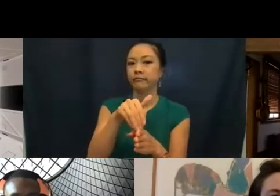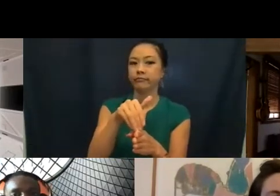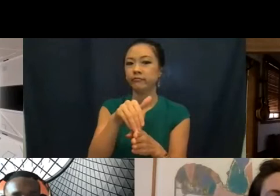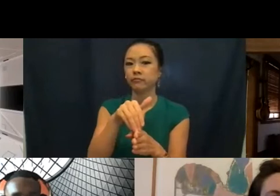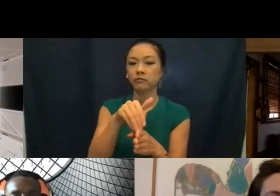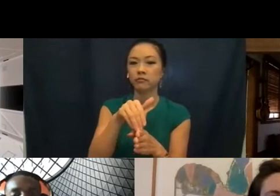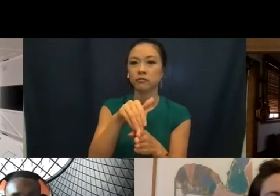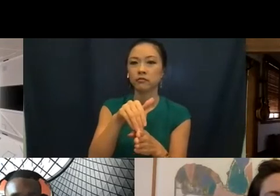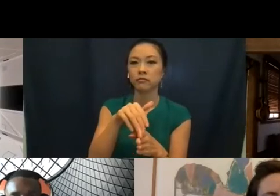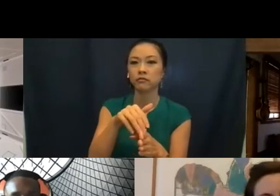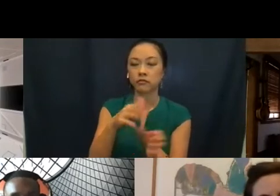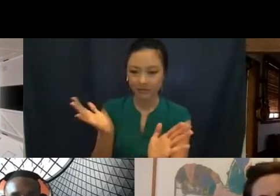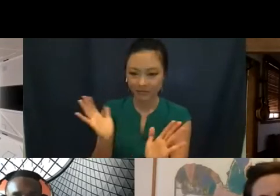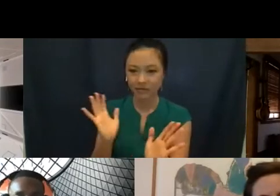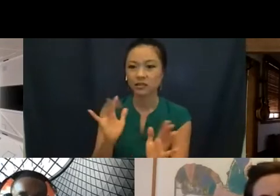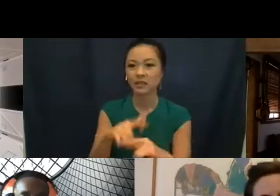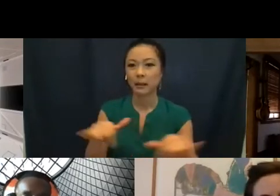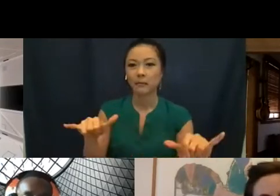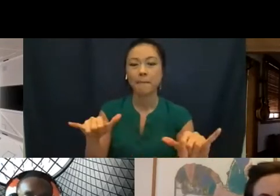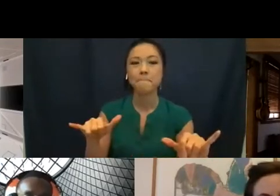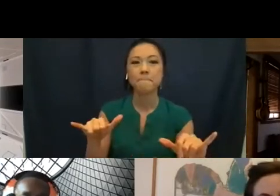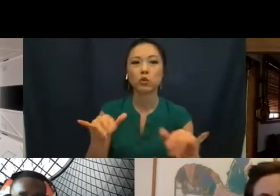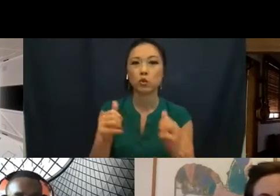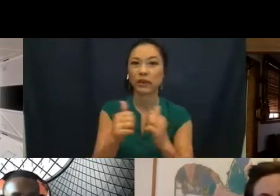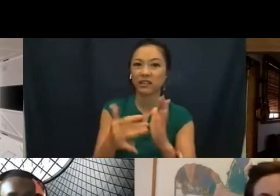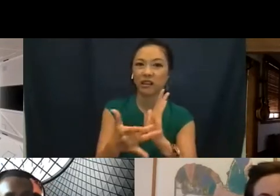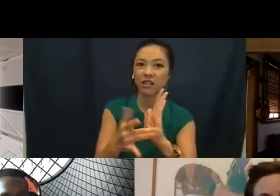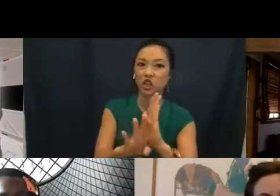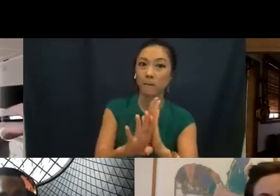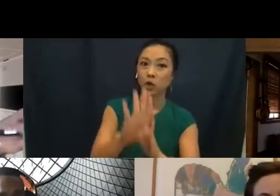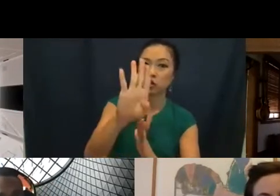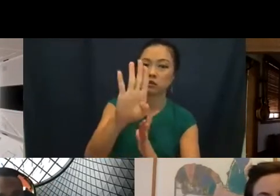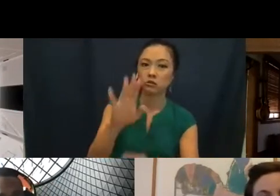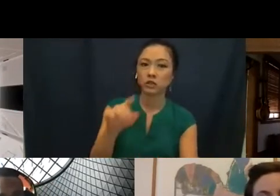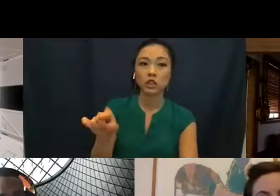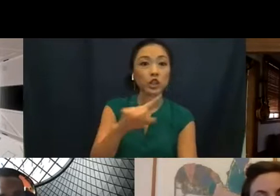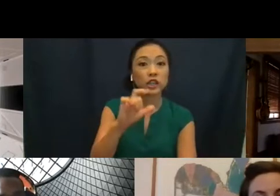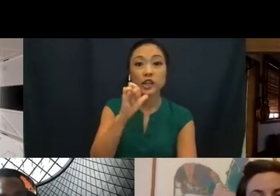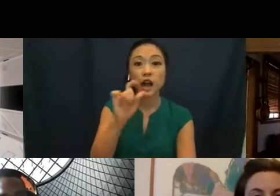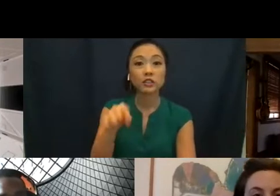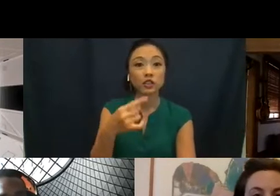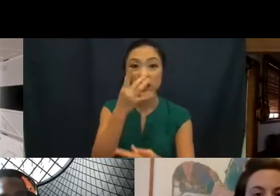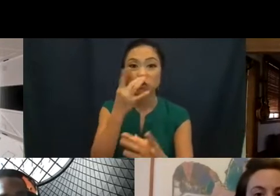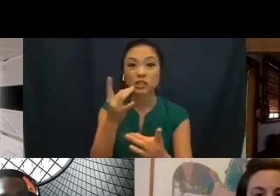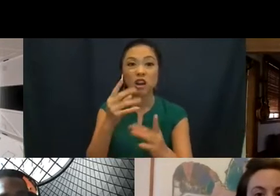I'm hearing we are not interested in jumping into the technology for technology sake, but